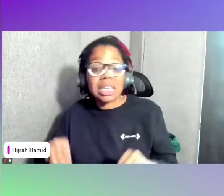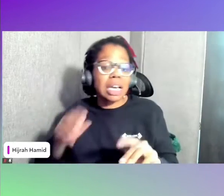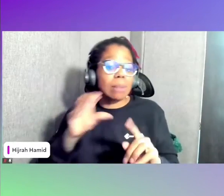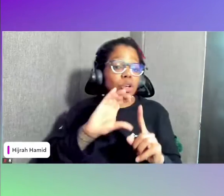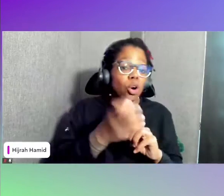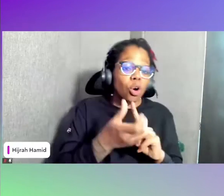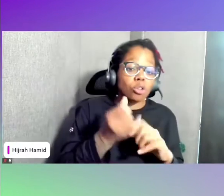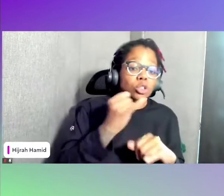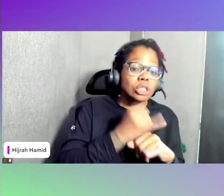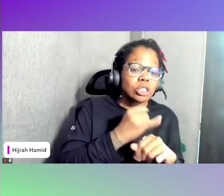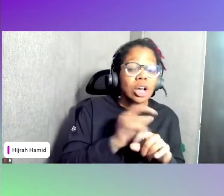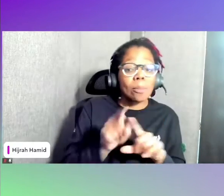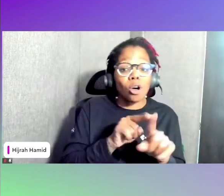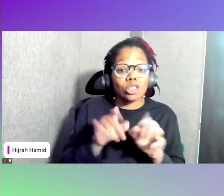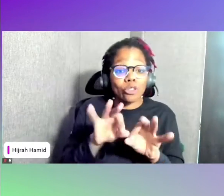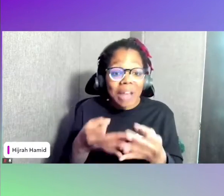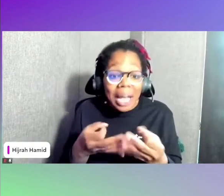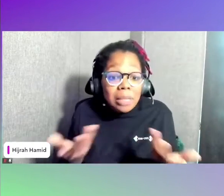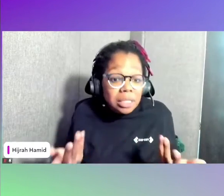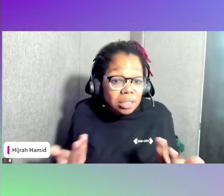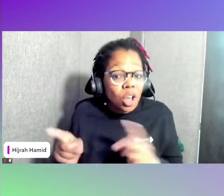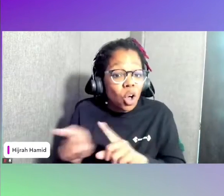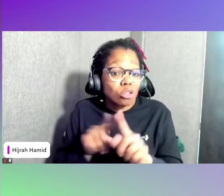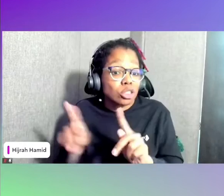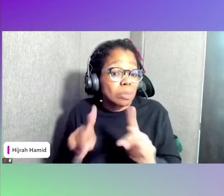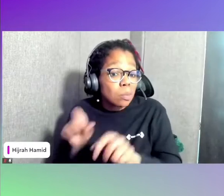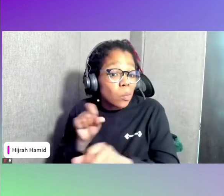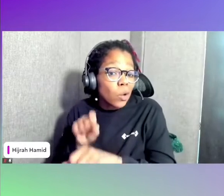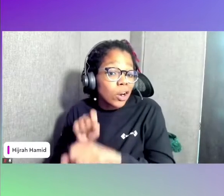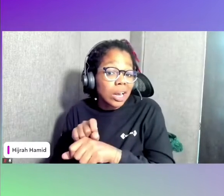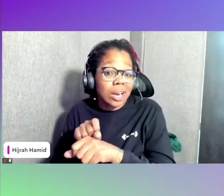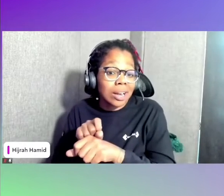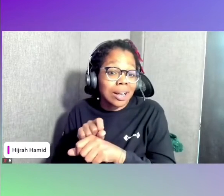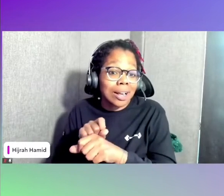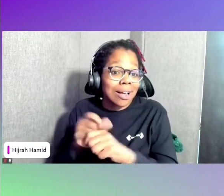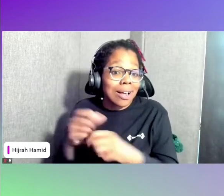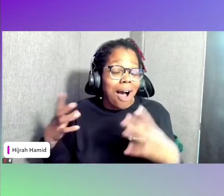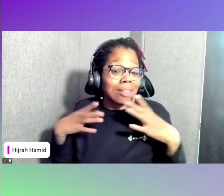particular background experience, or a particular budget. So folks come museums in from and cultural